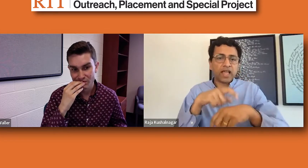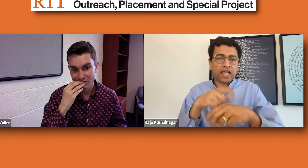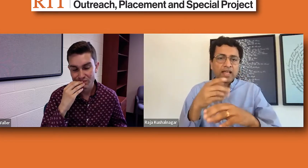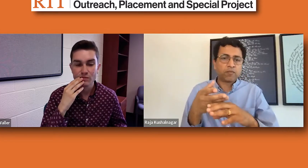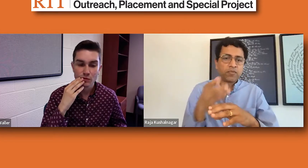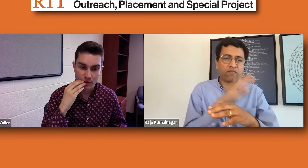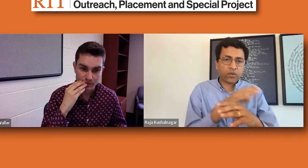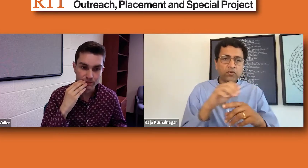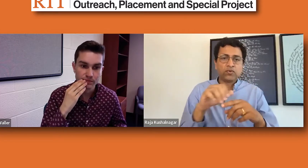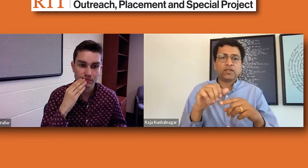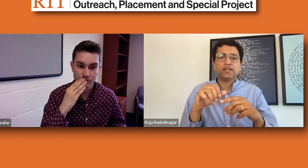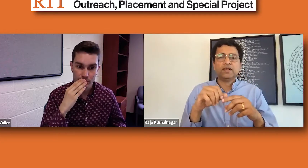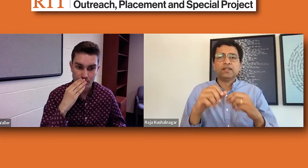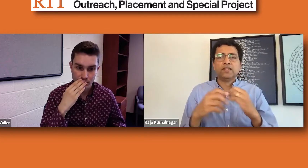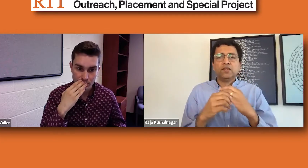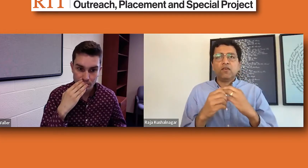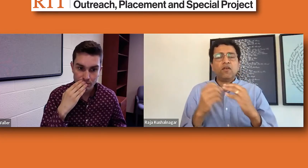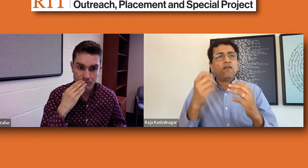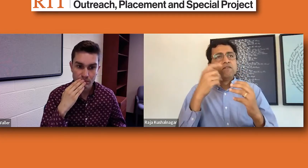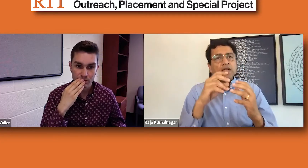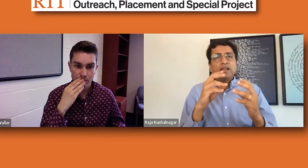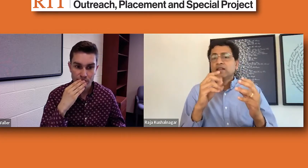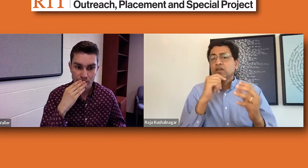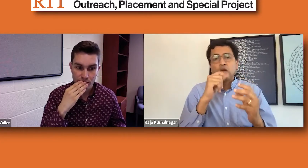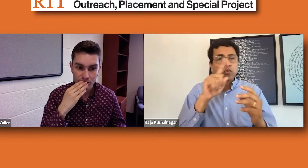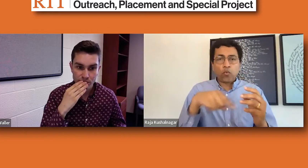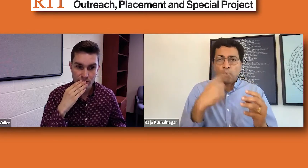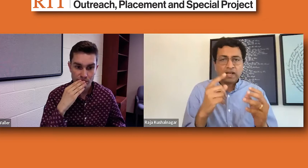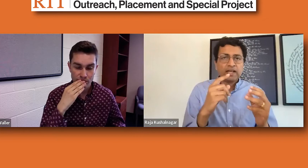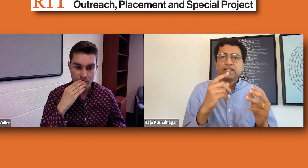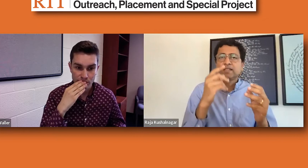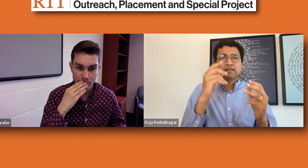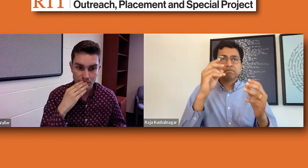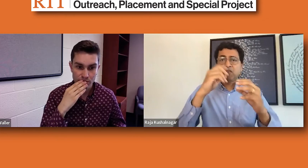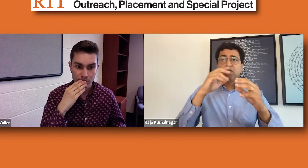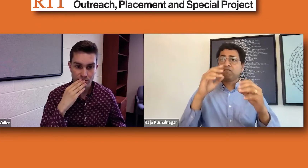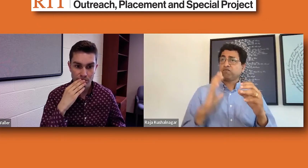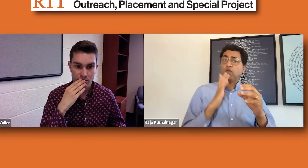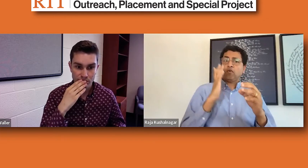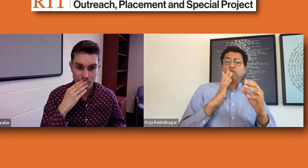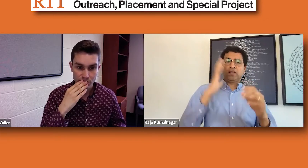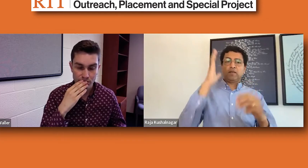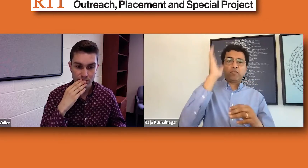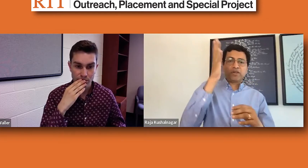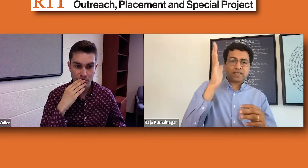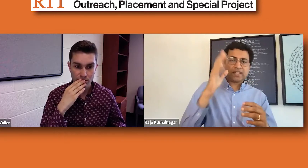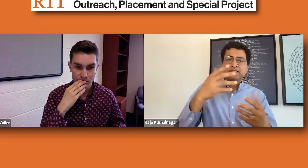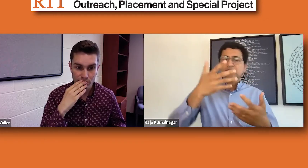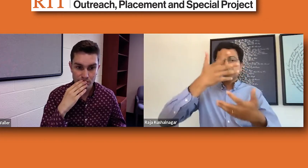They have to understand the problems ahead of time, what the research is about.